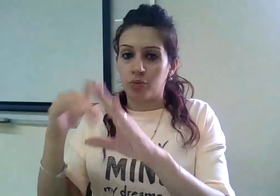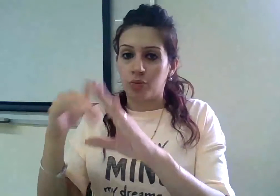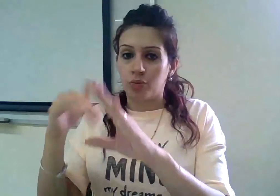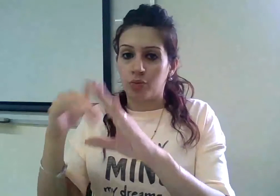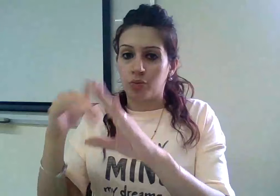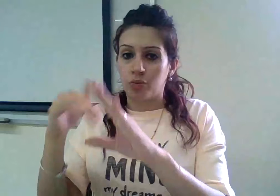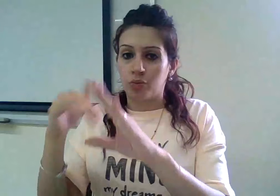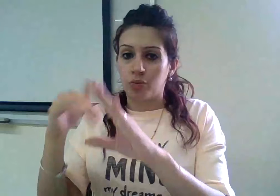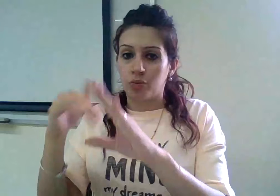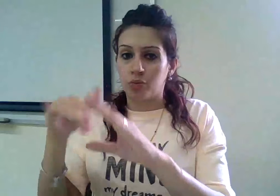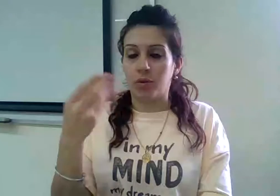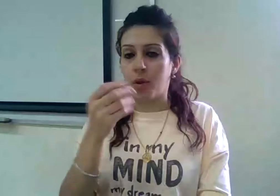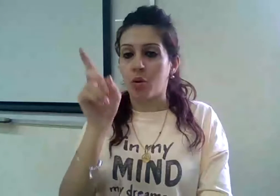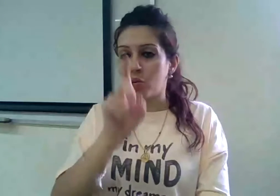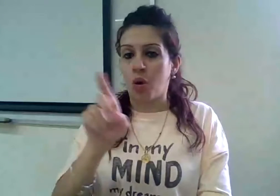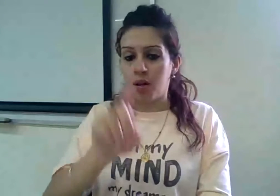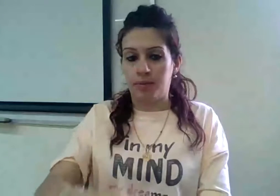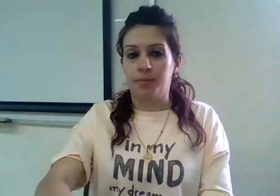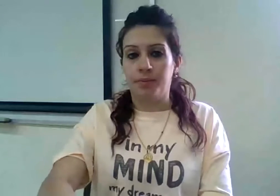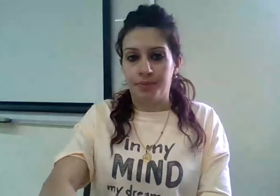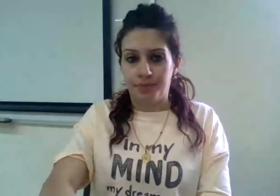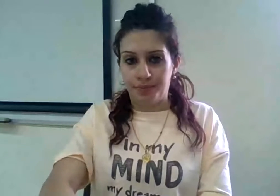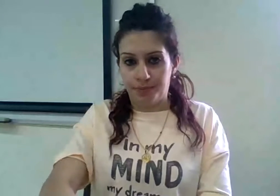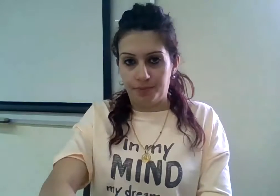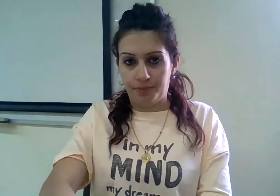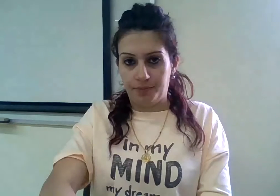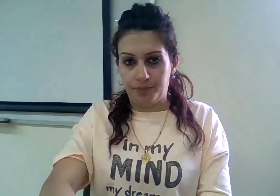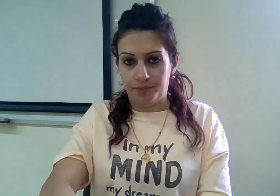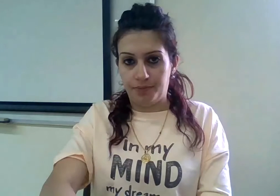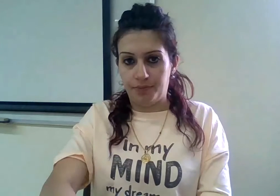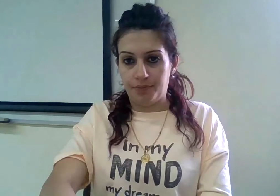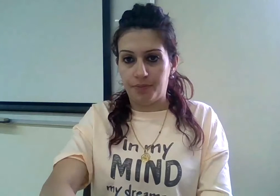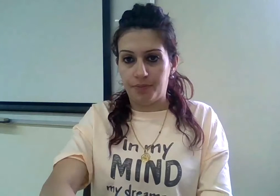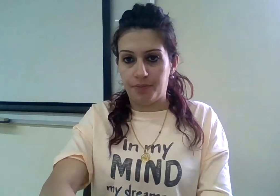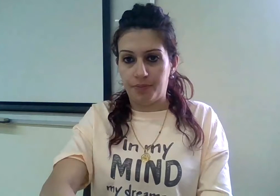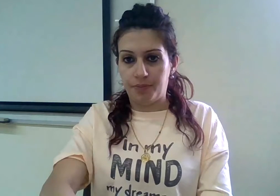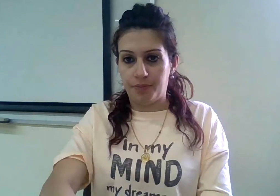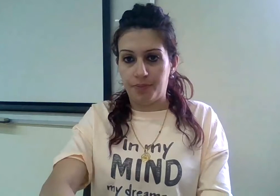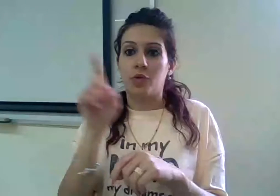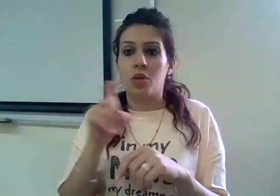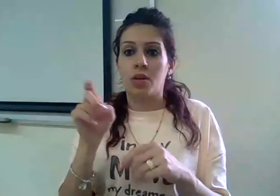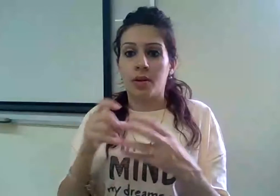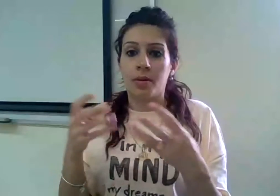question and comments, we will see when to facilitate to have them presented.